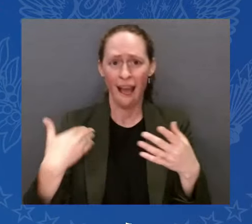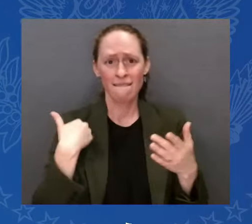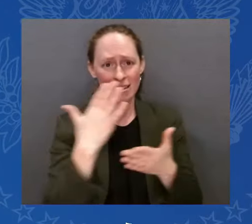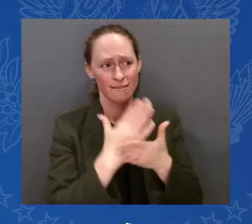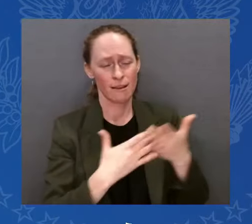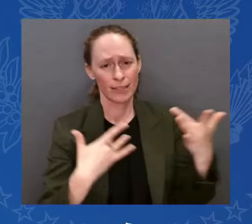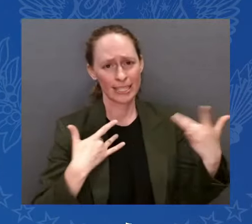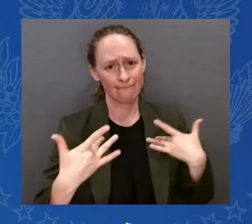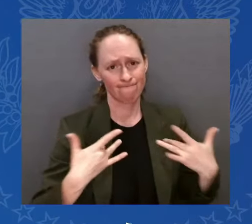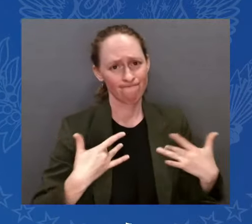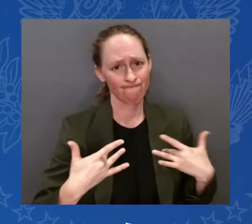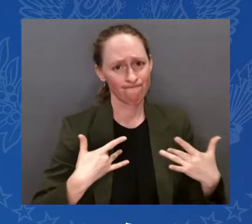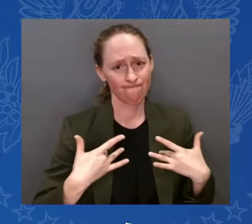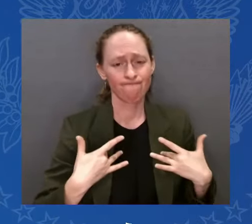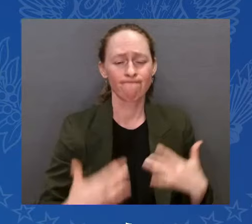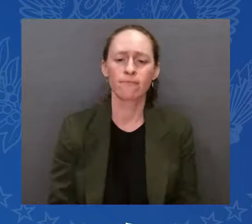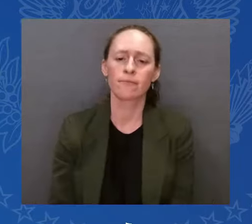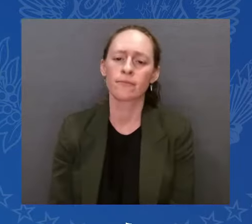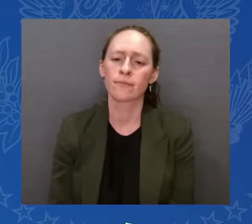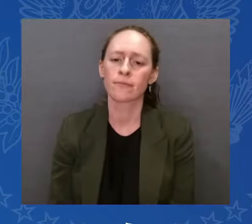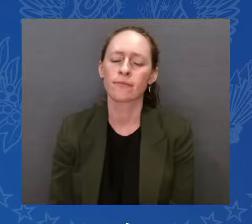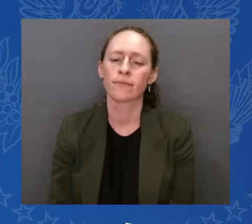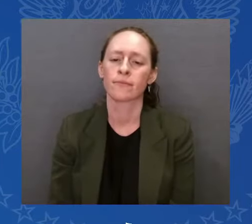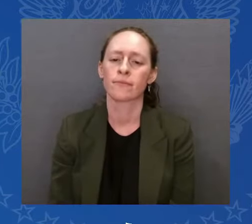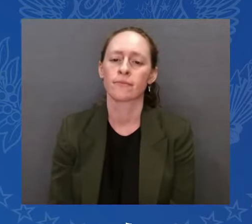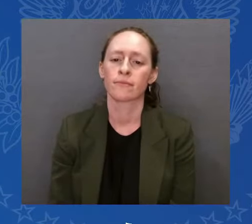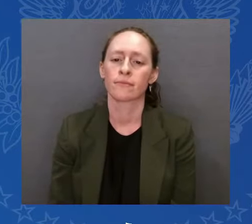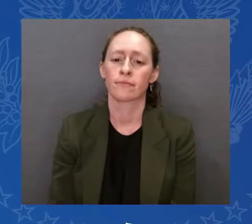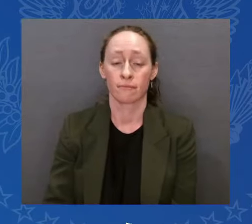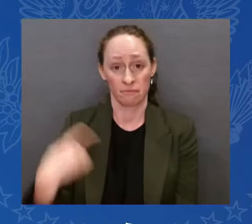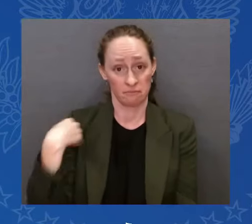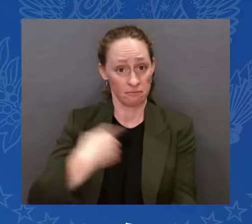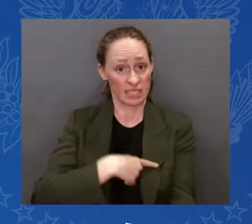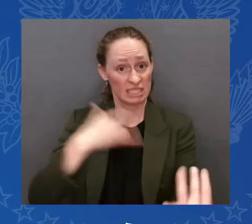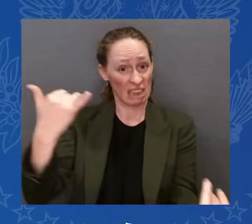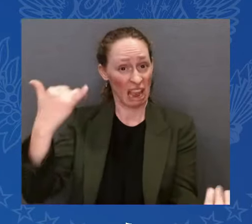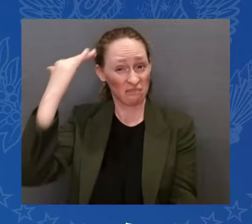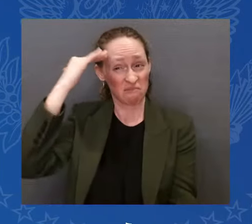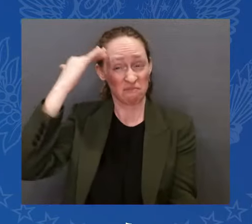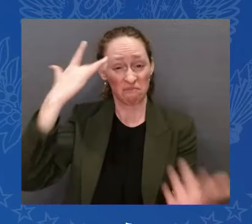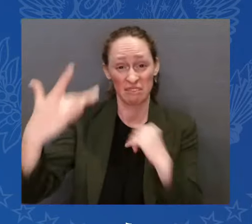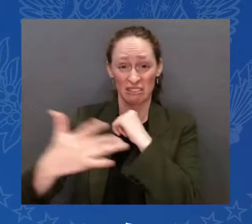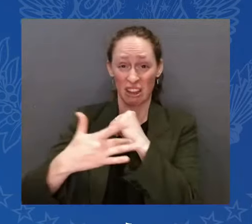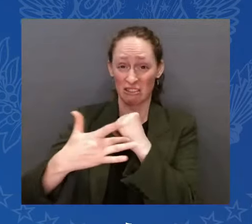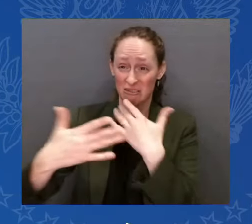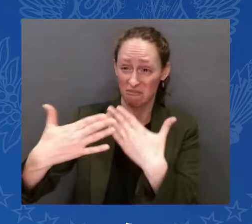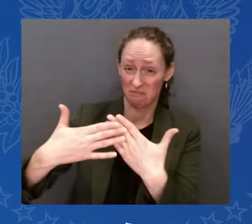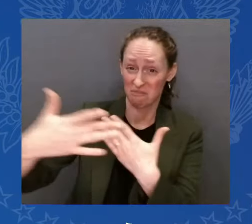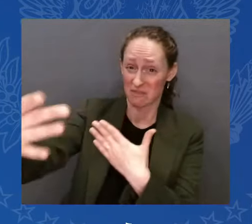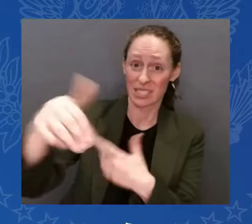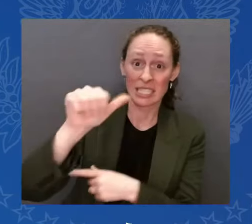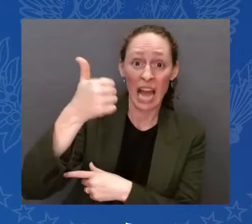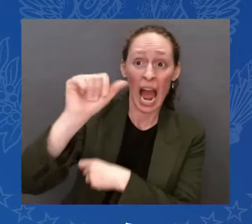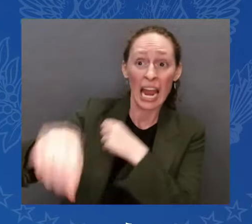than we've seen in the last 50 years and maybe even beyond that. And AI is already driving that change